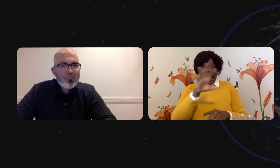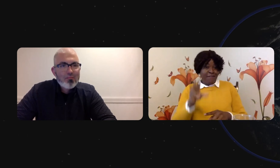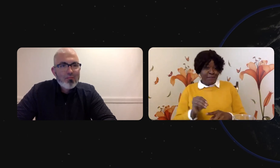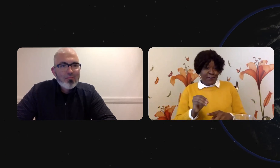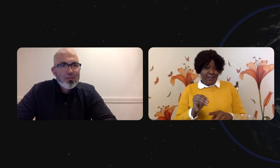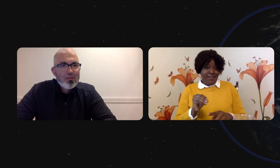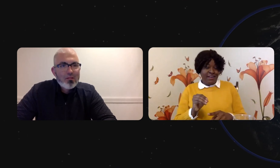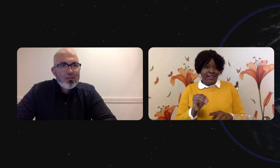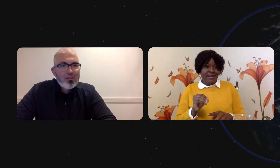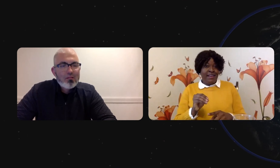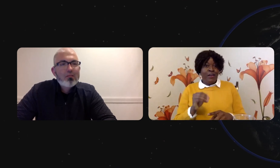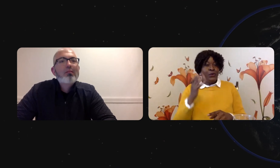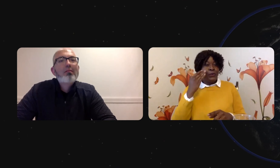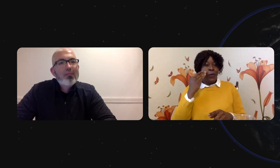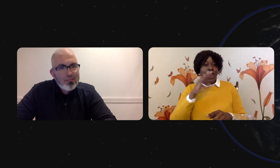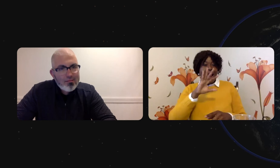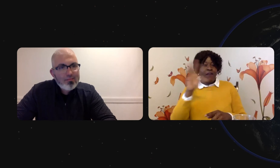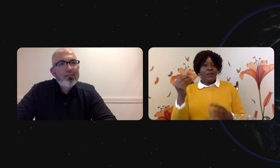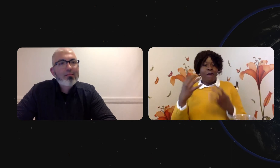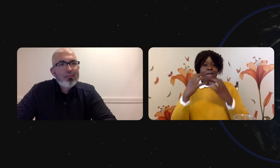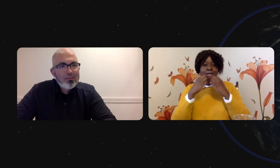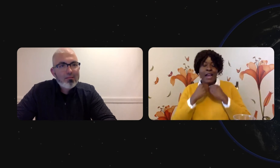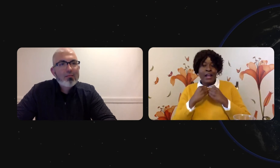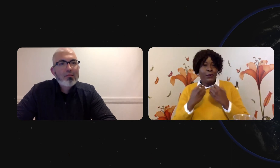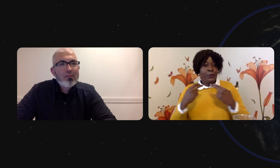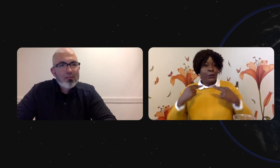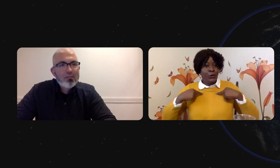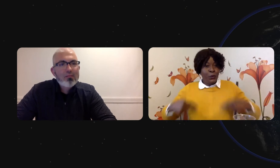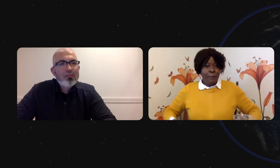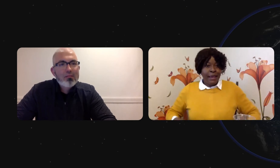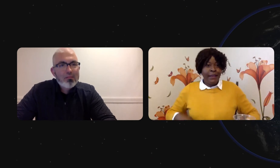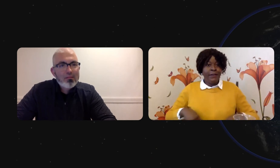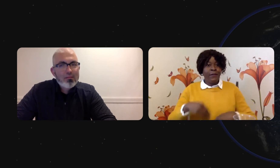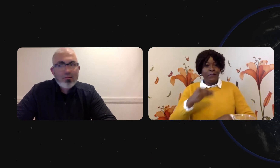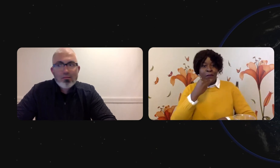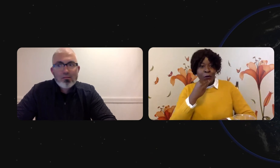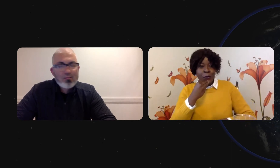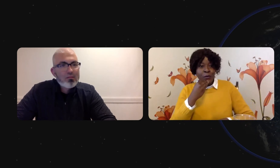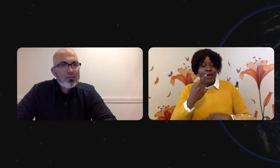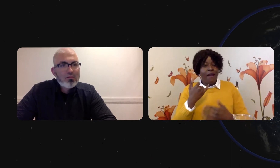I come from Africa, born and raised.